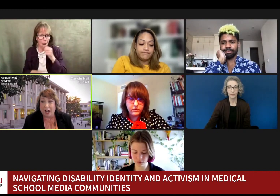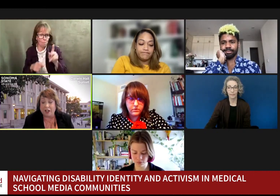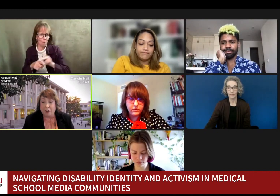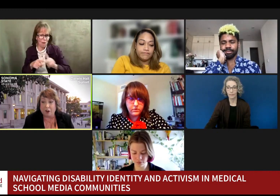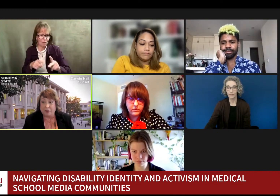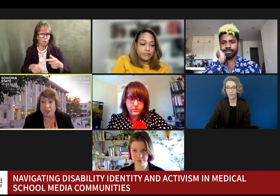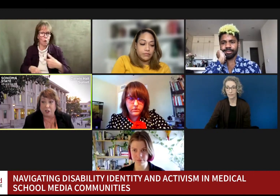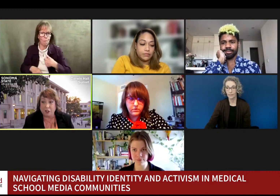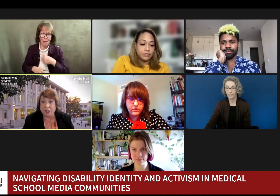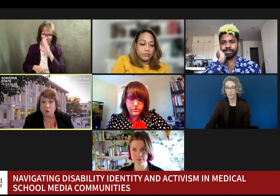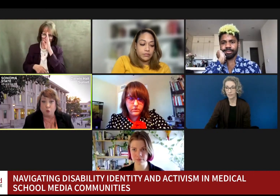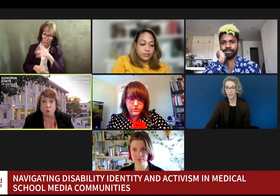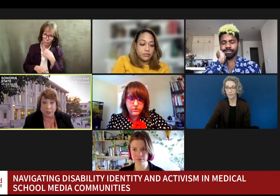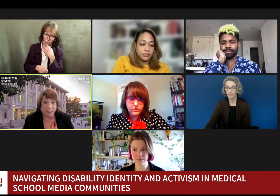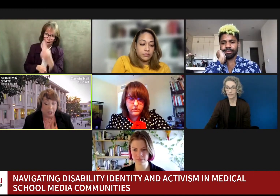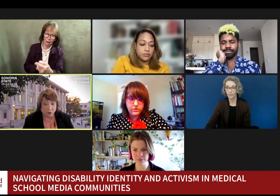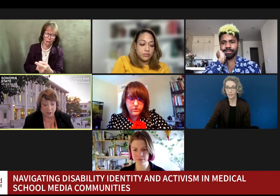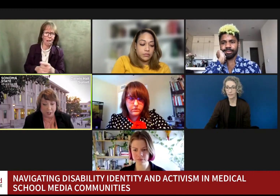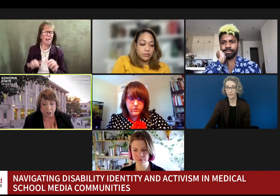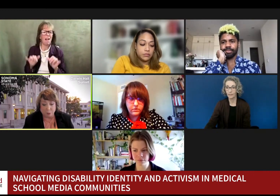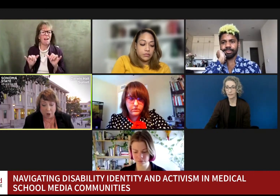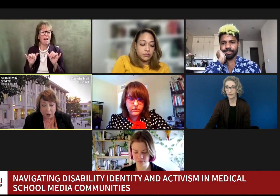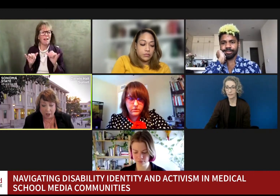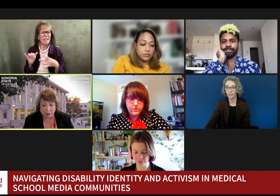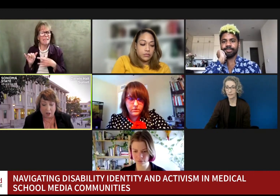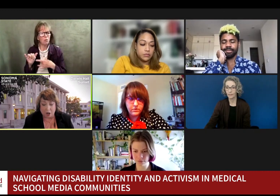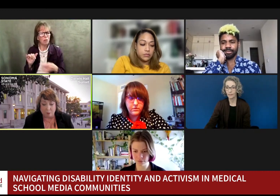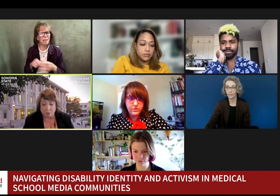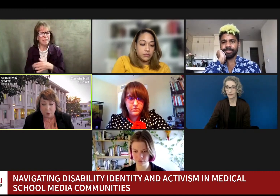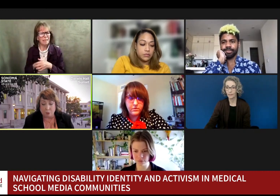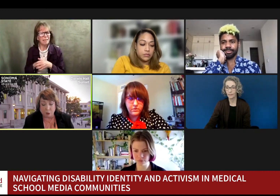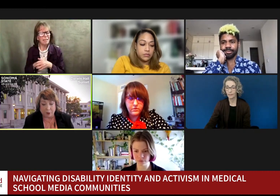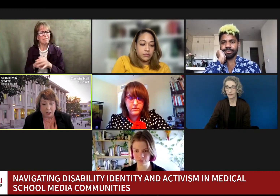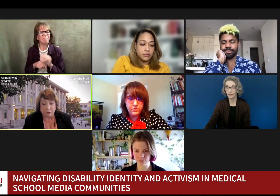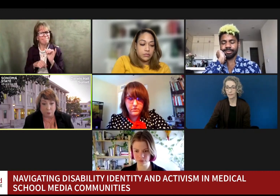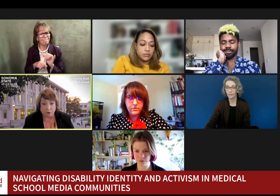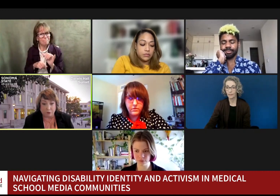And I thought that's really interesting cuz my perspective of professionalism was